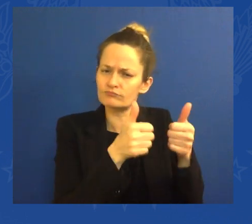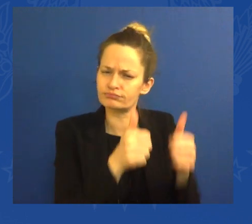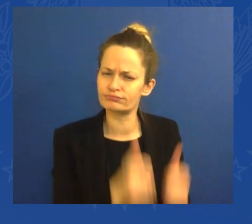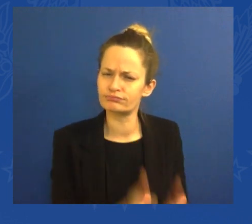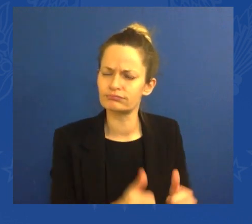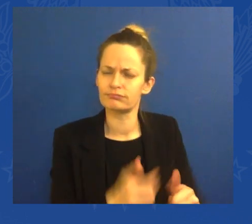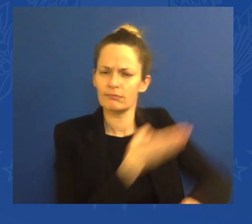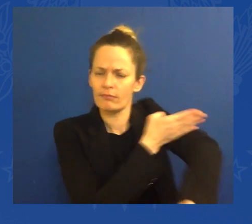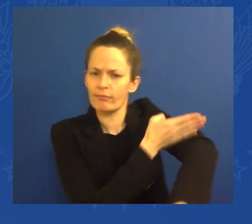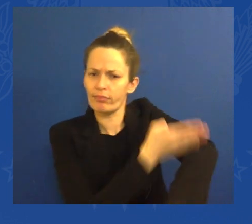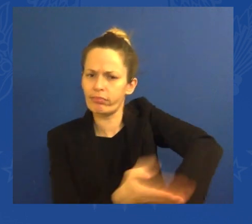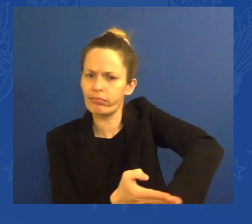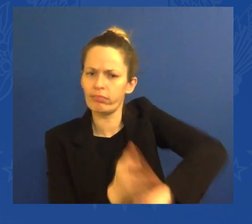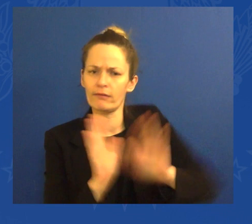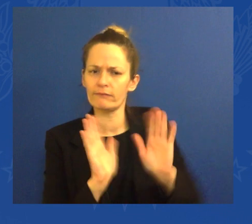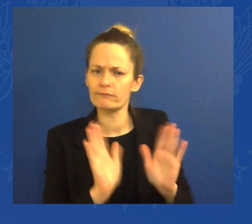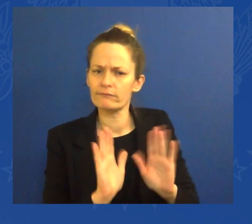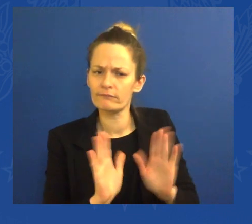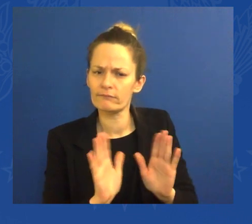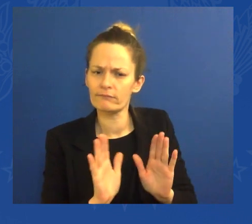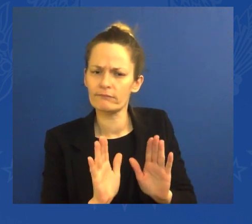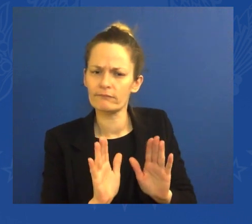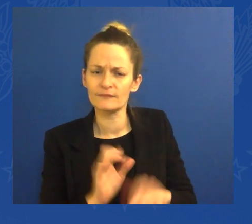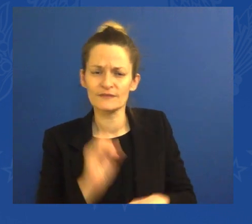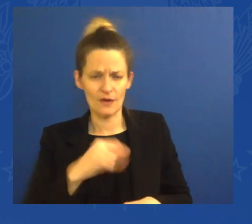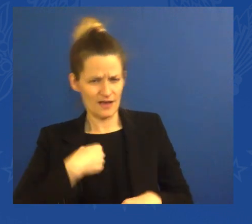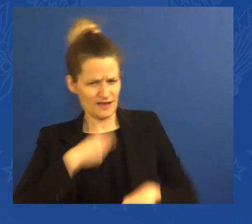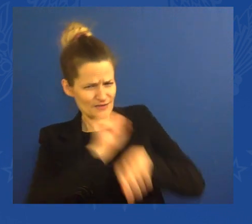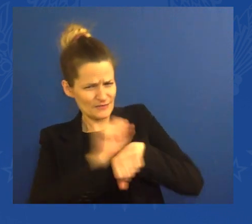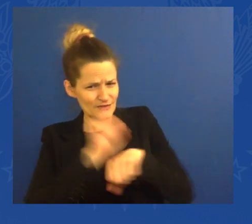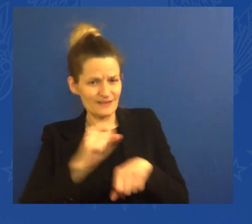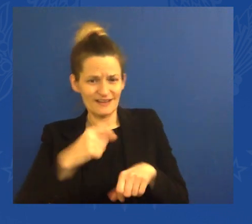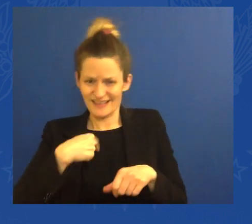who are serving their apprenticeship. I get to teach them skills